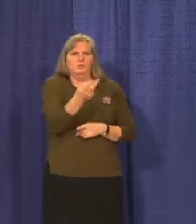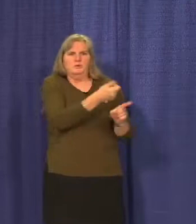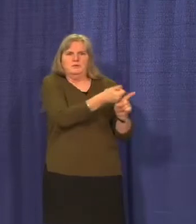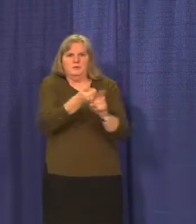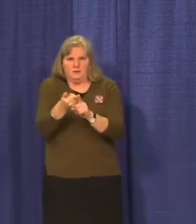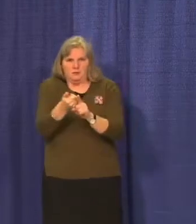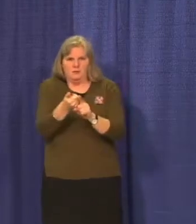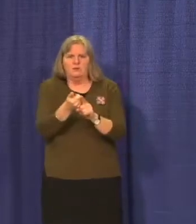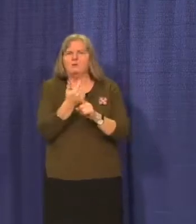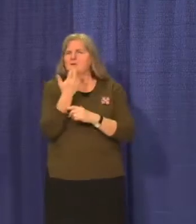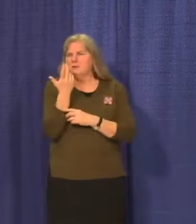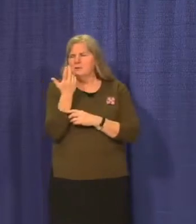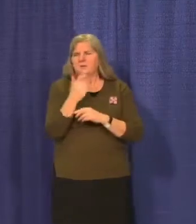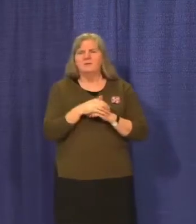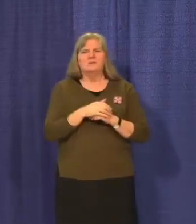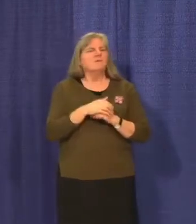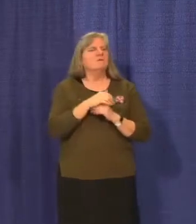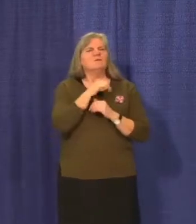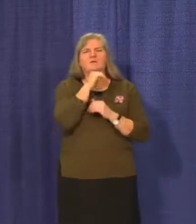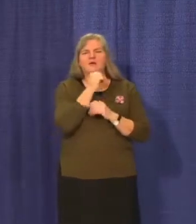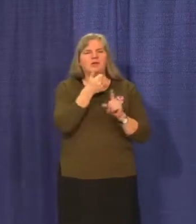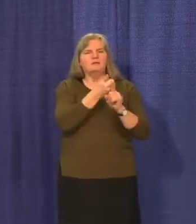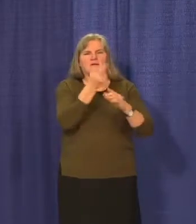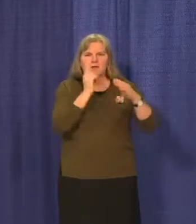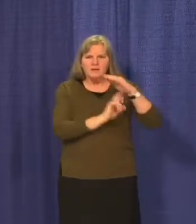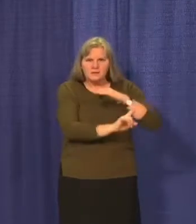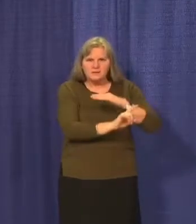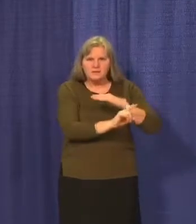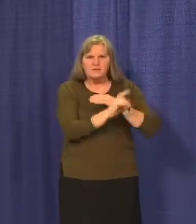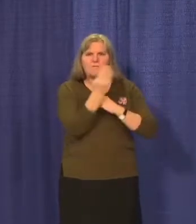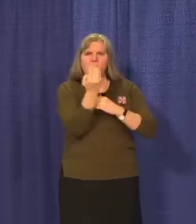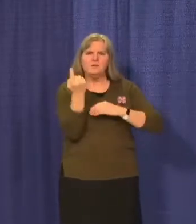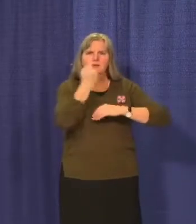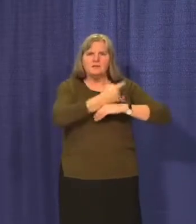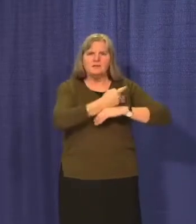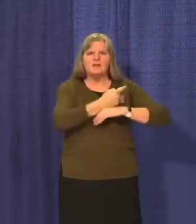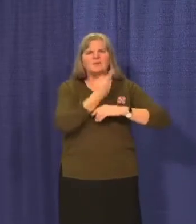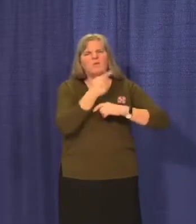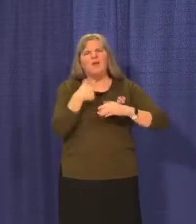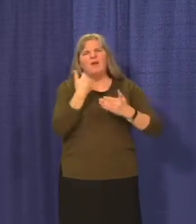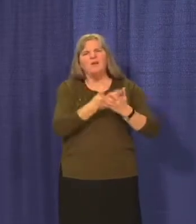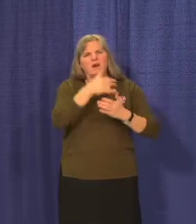with two charges each as a result of failure to self isolate for 14 days upon entry